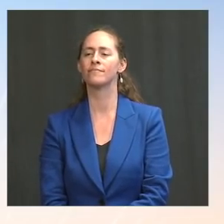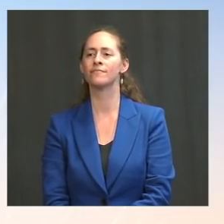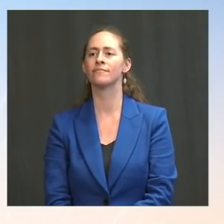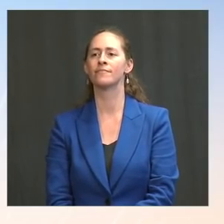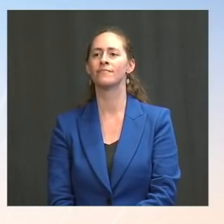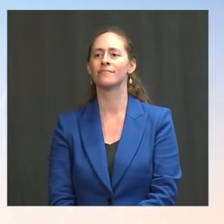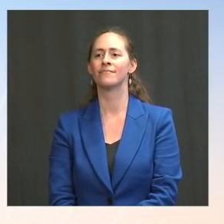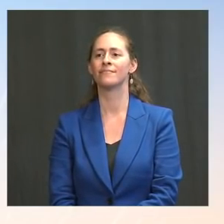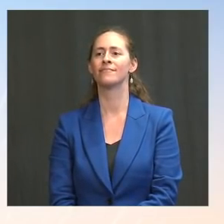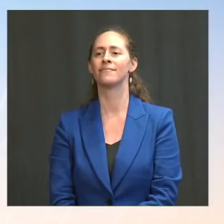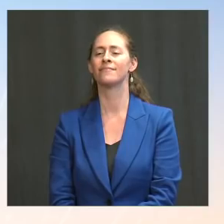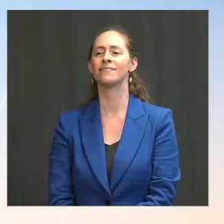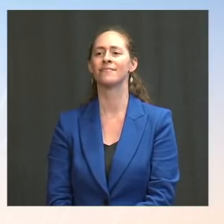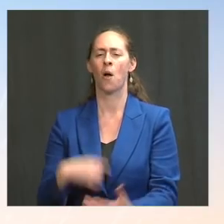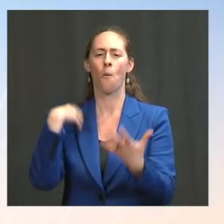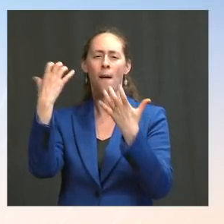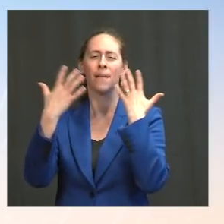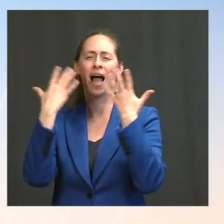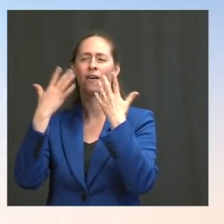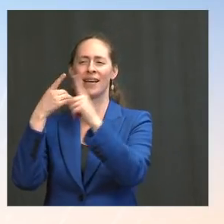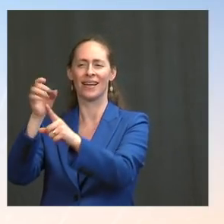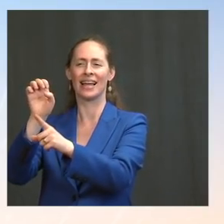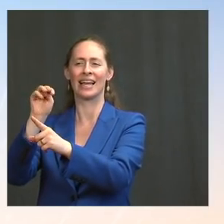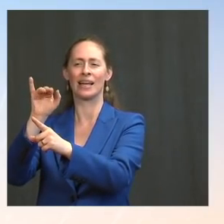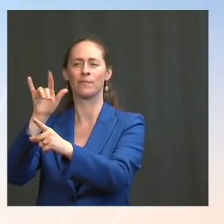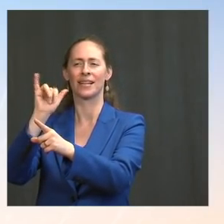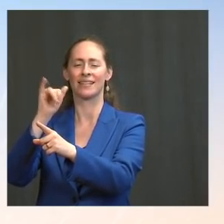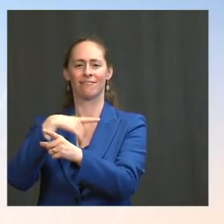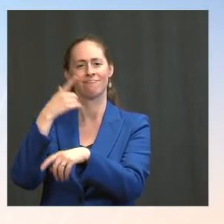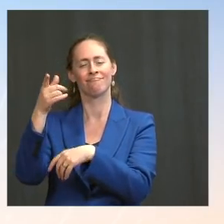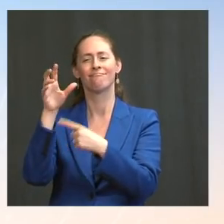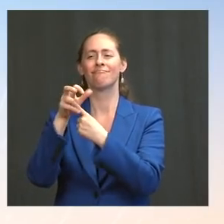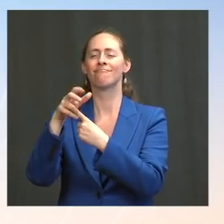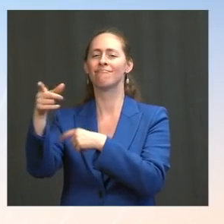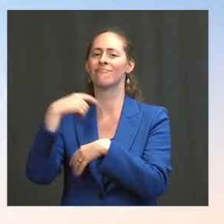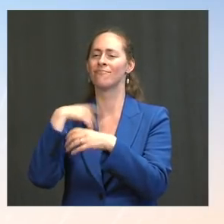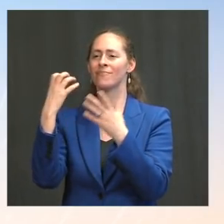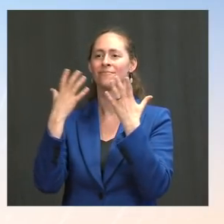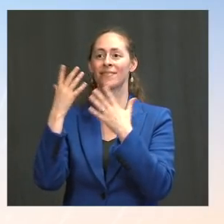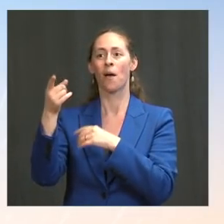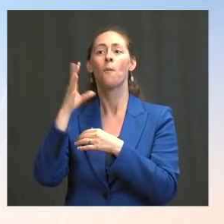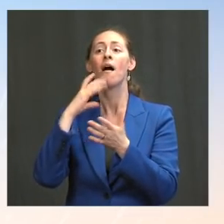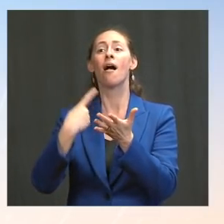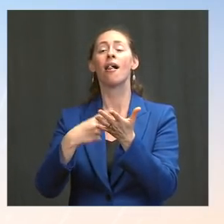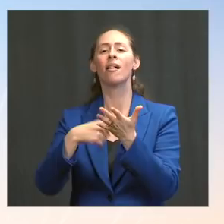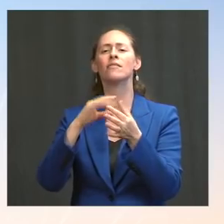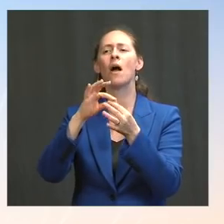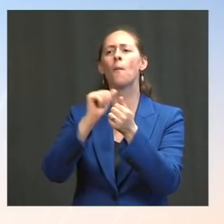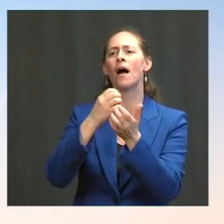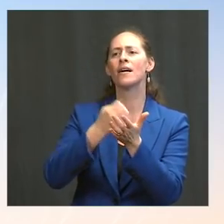is a part of our amazing press team. She is a spokesperson on economic issues -- not an easy thing. So, she's here -- hasn't been in the briefing room --